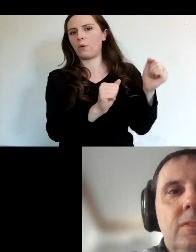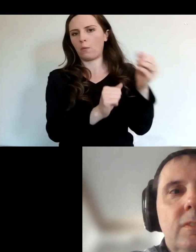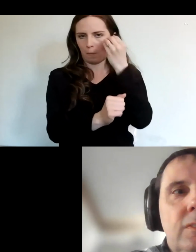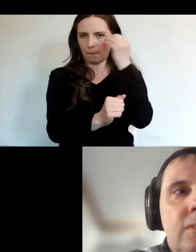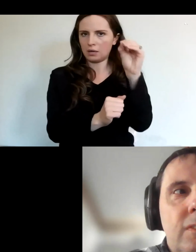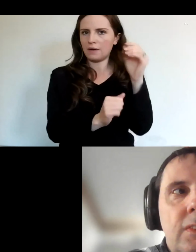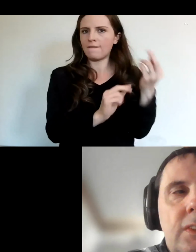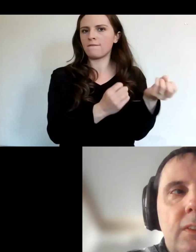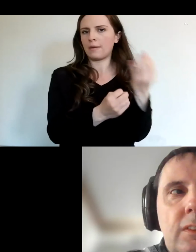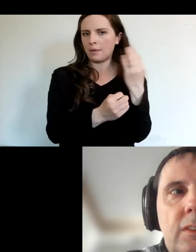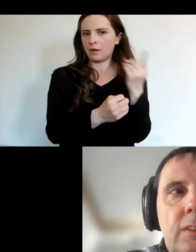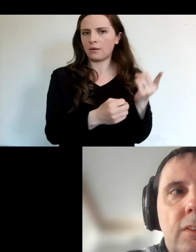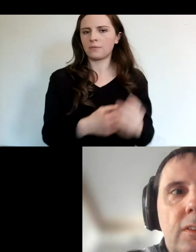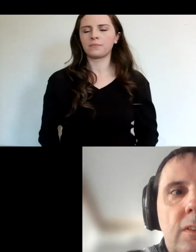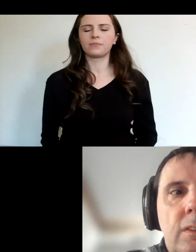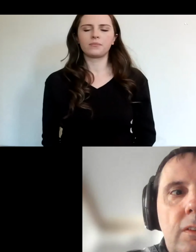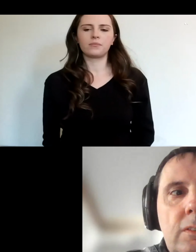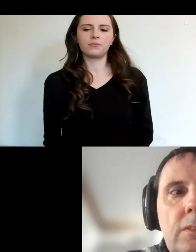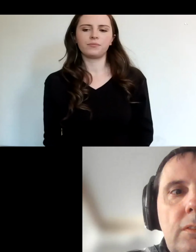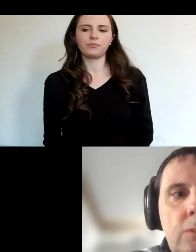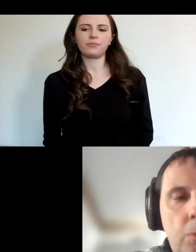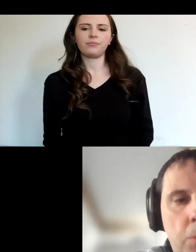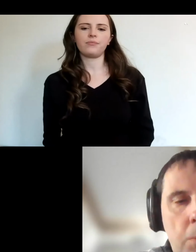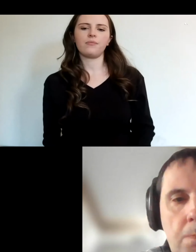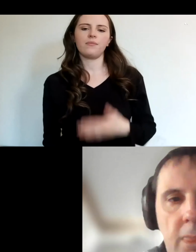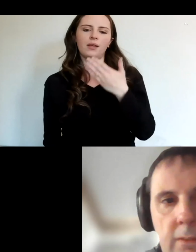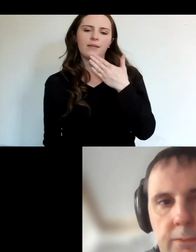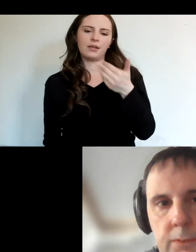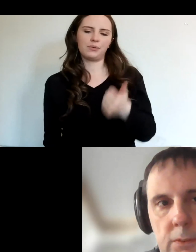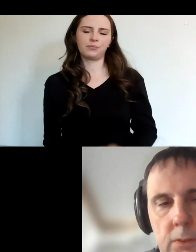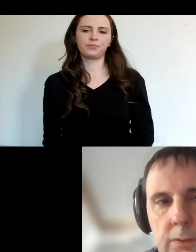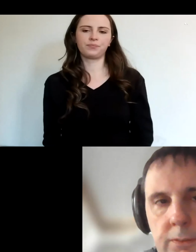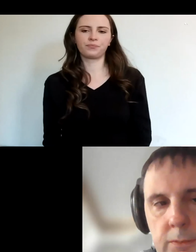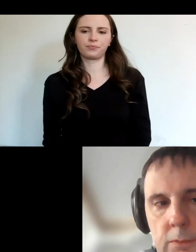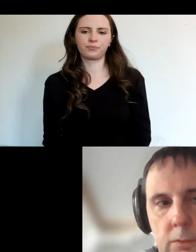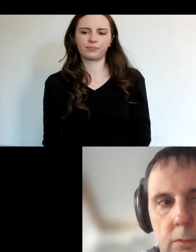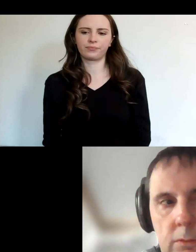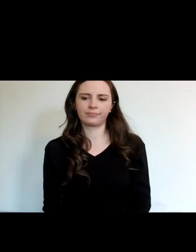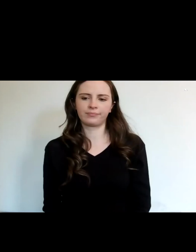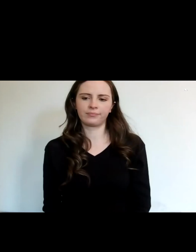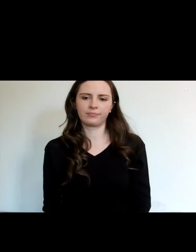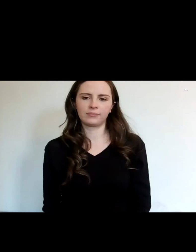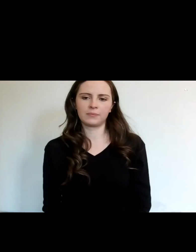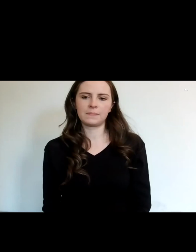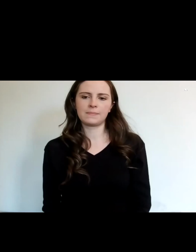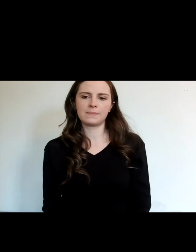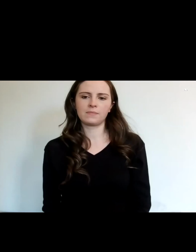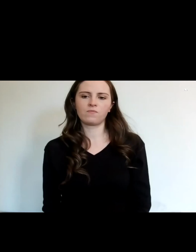PÁDRAIG: OK, great. Thank you for that, Donal. And I'm going to go back to Léa.